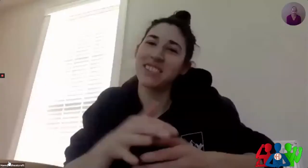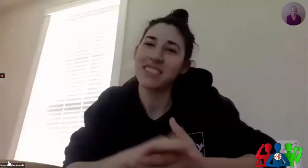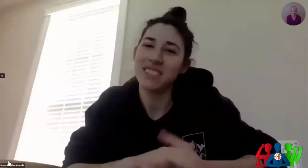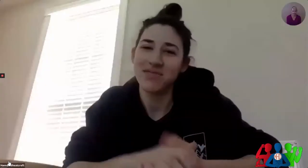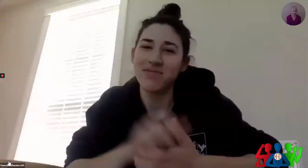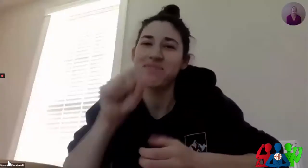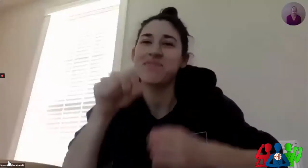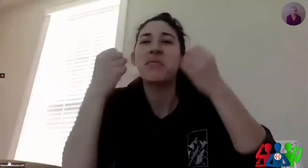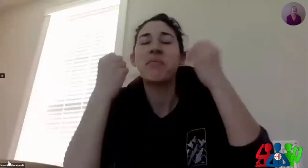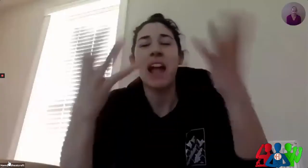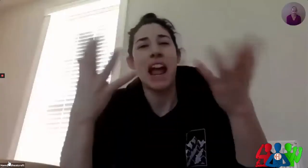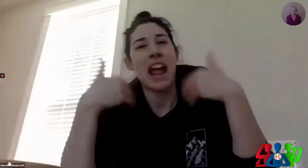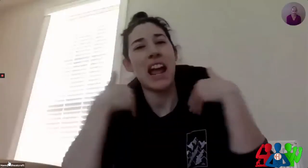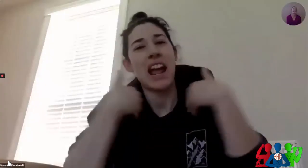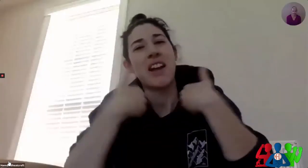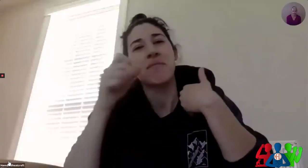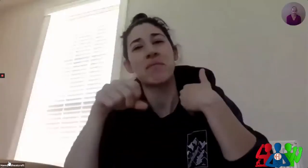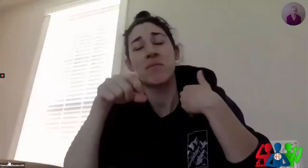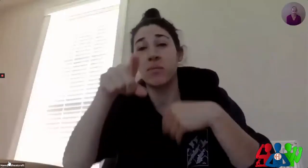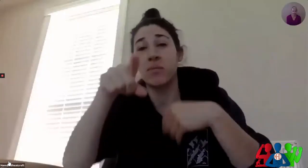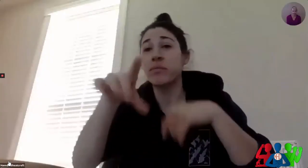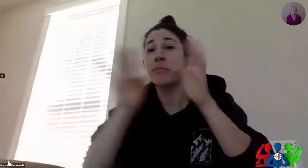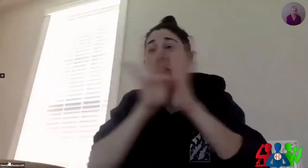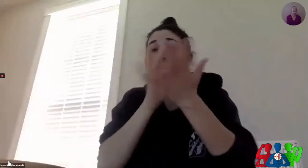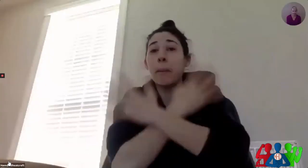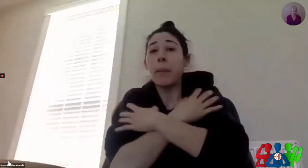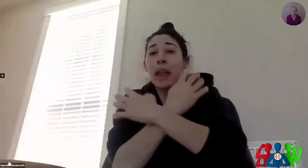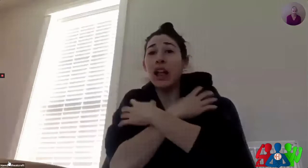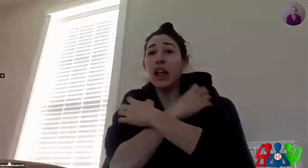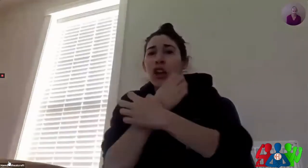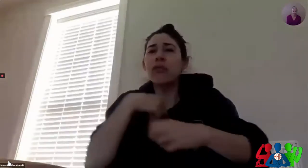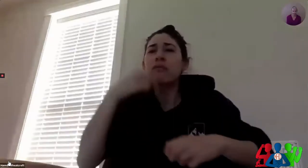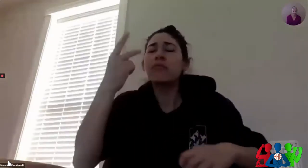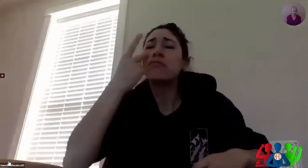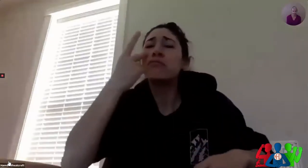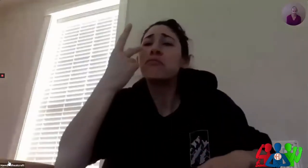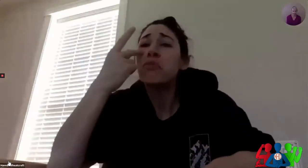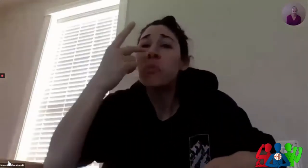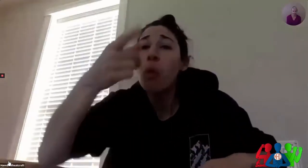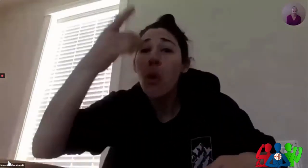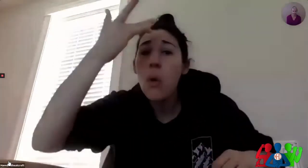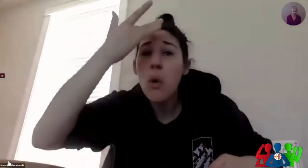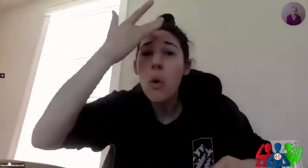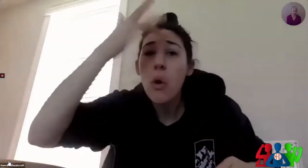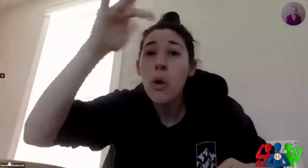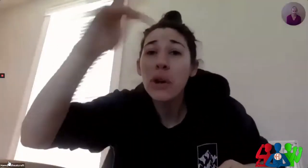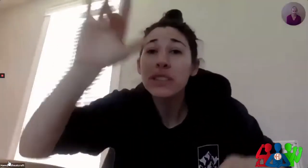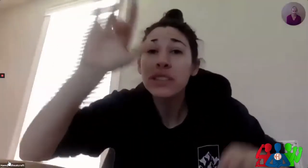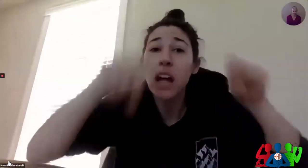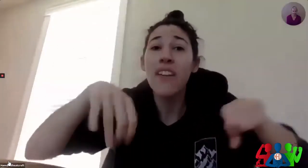Yes, there are many animals. You picked a bear. Let me see.